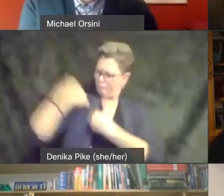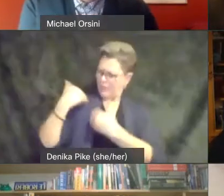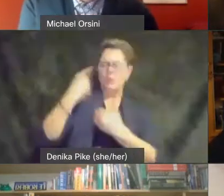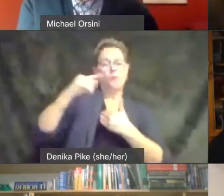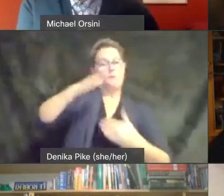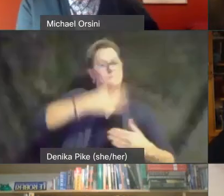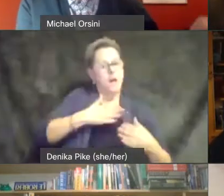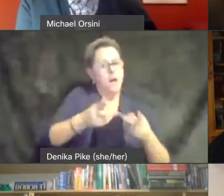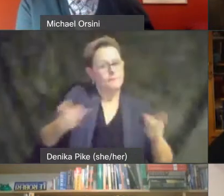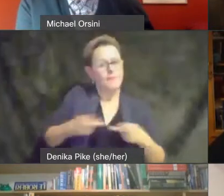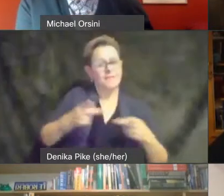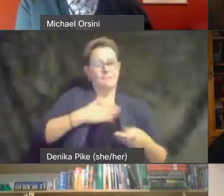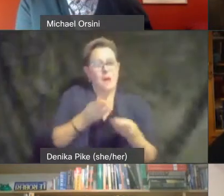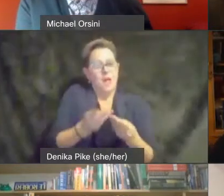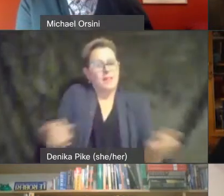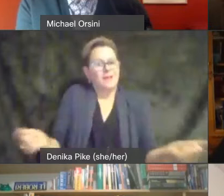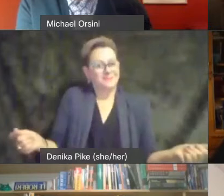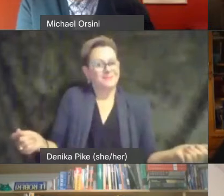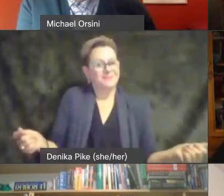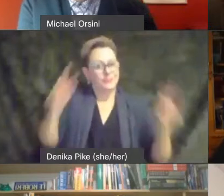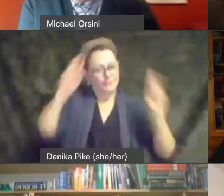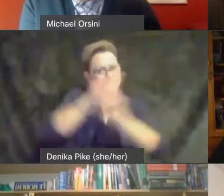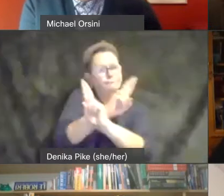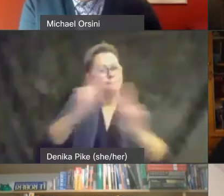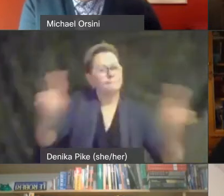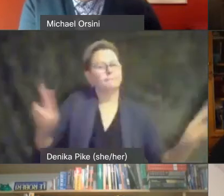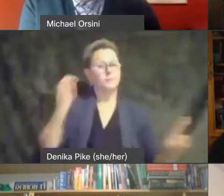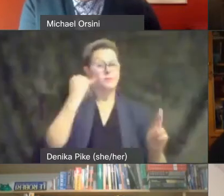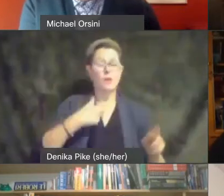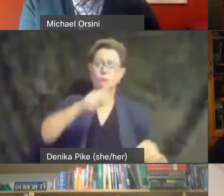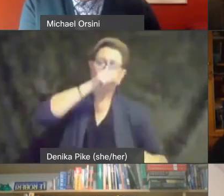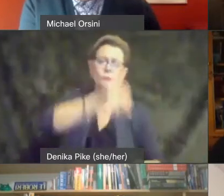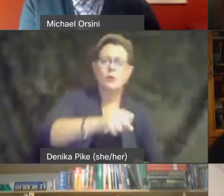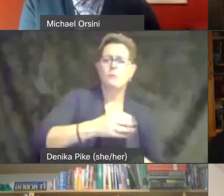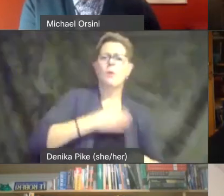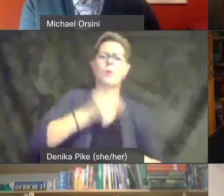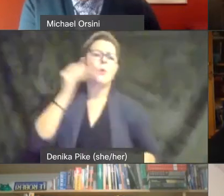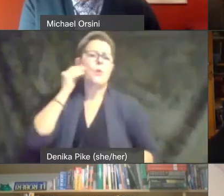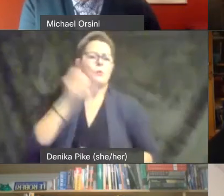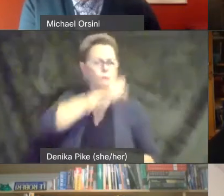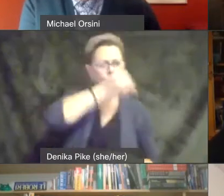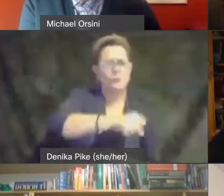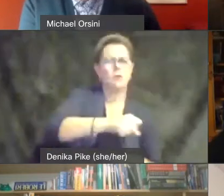And to other people that are there, if I truly love this place, the way that I'm saying, but I want to be there as a place of rest bite for me.